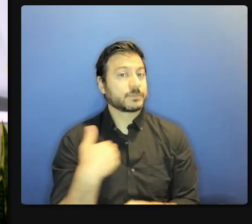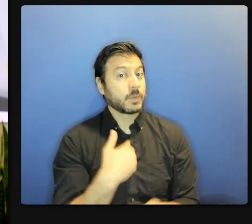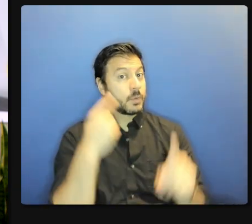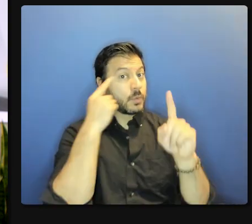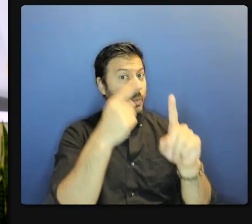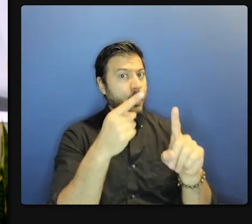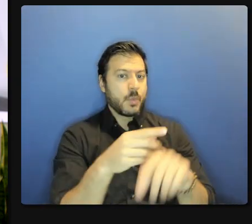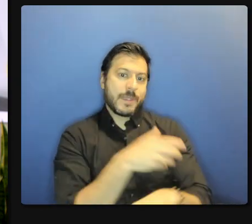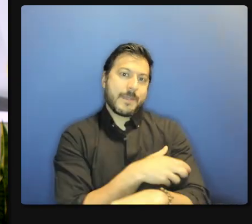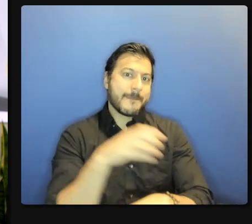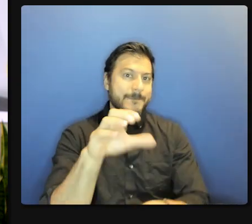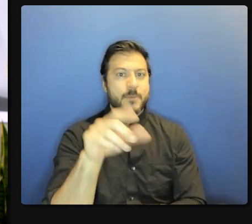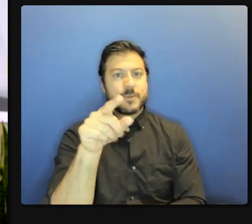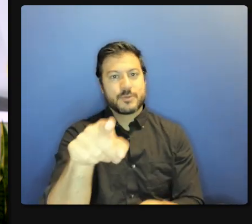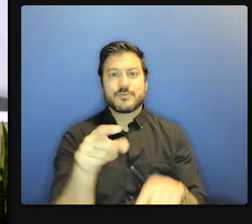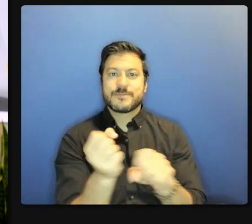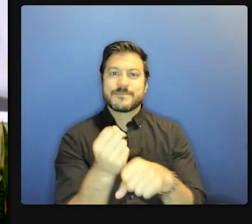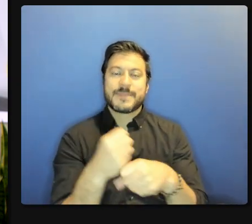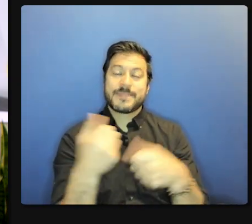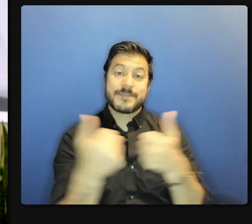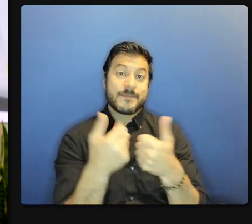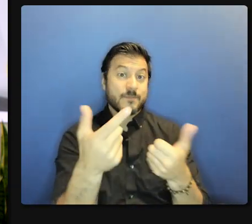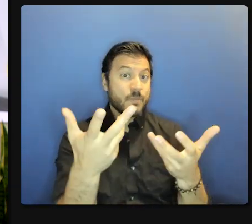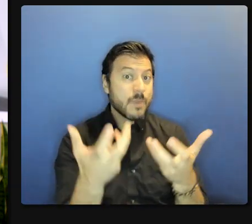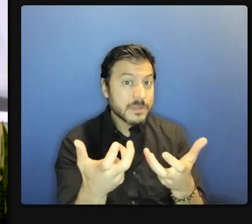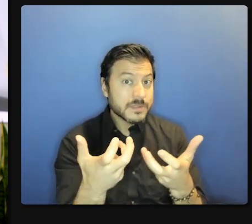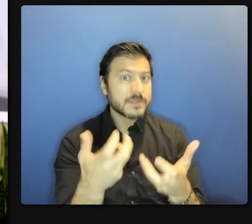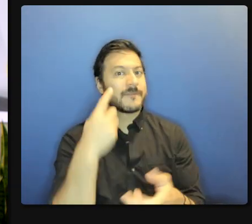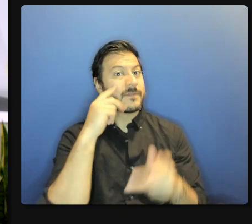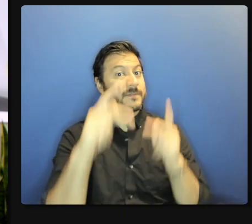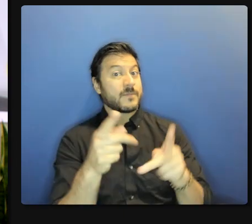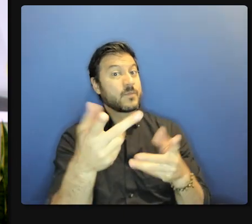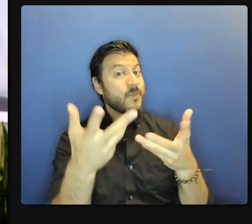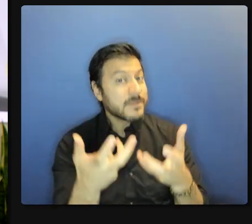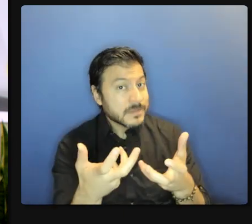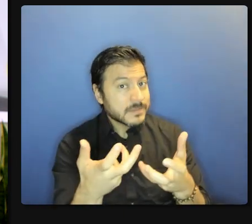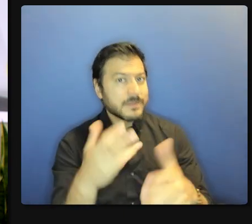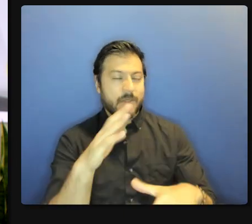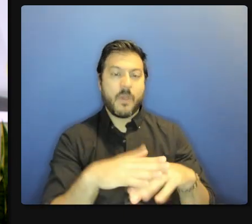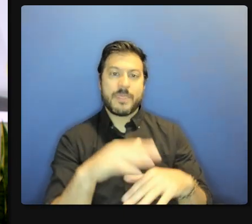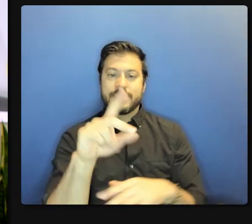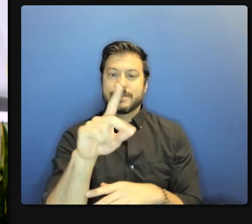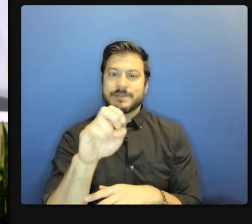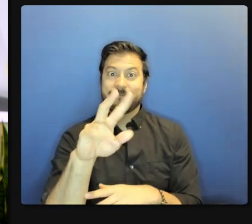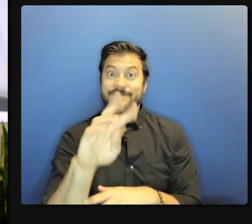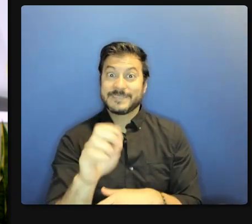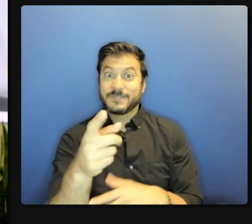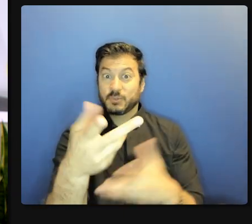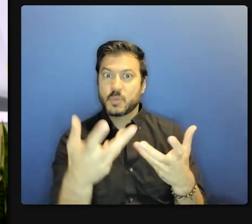Our mission is to empower you to create the games you want for the consumers you want on the devices you want